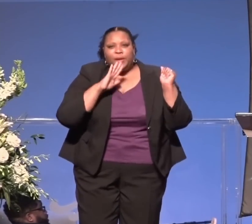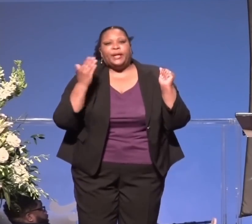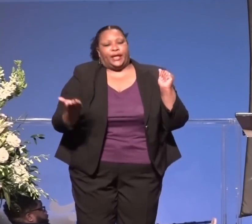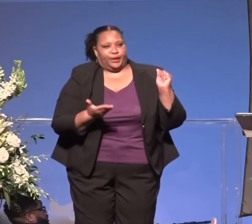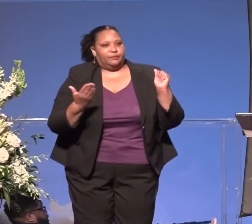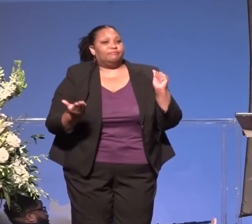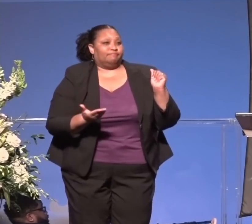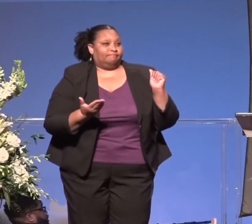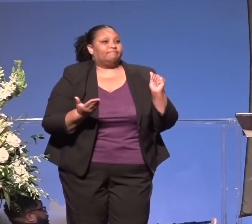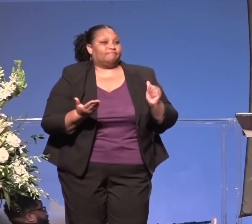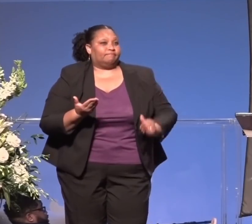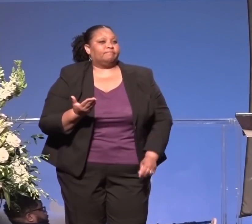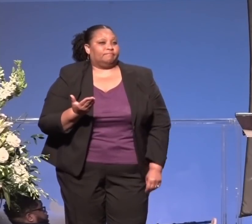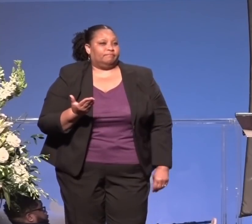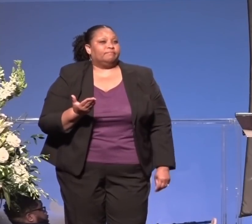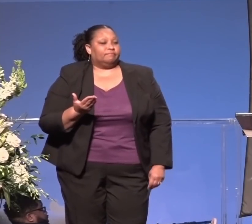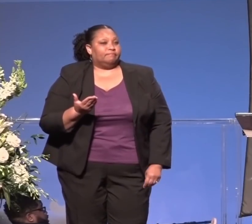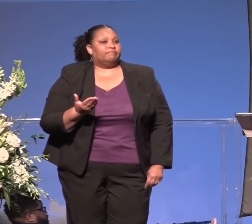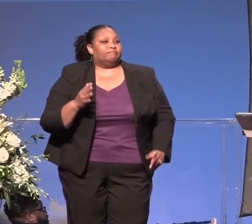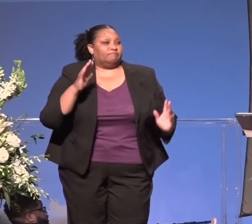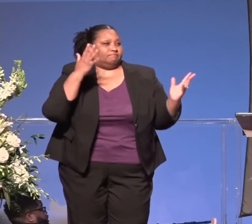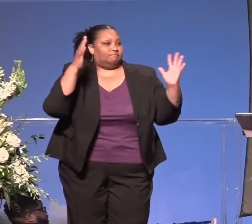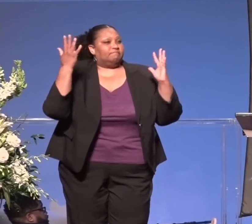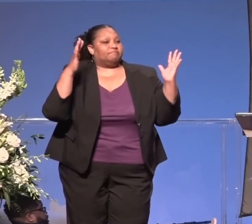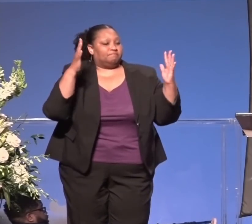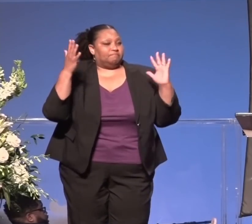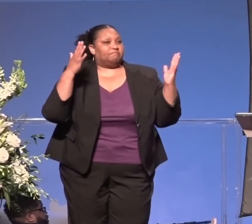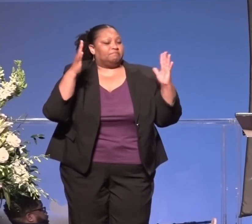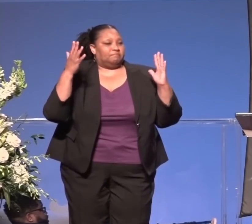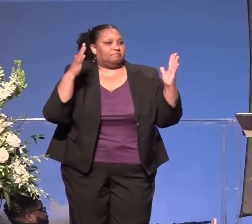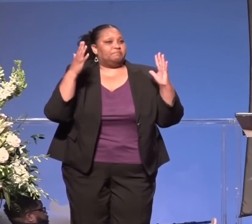LONG HAUL. AND THE LAST TV TRUCK IS GONE, AND THE LAST TV TRUCK IS GONE,